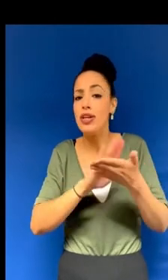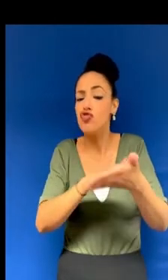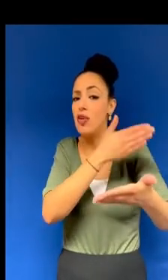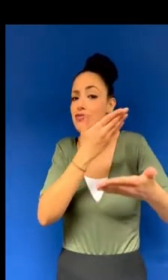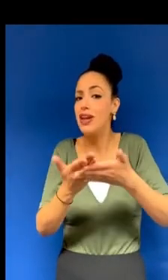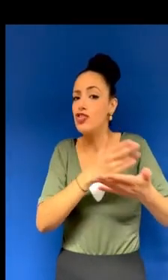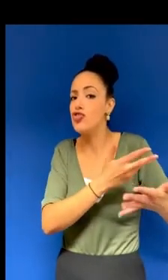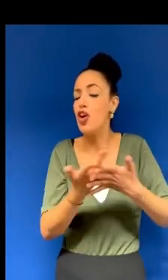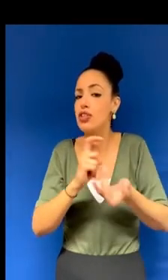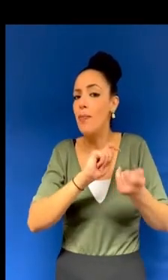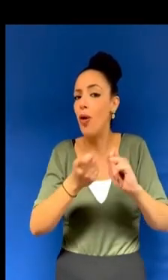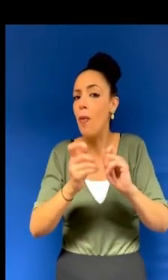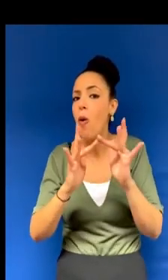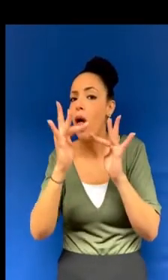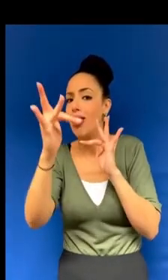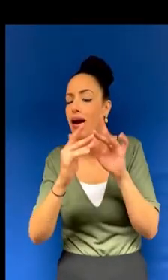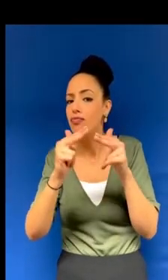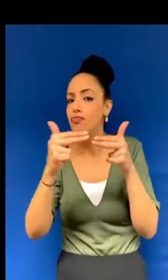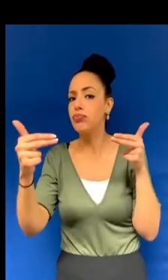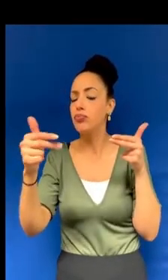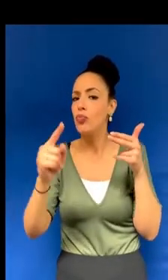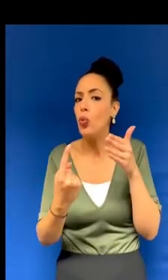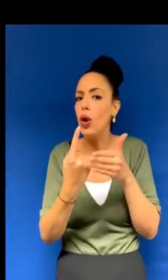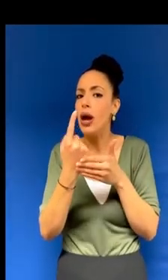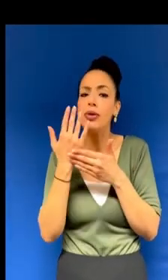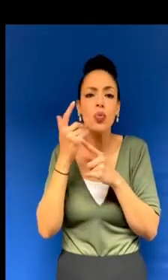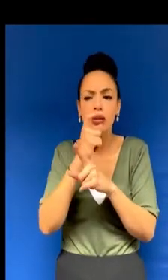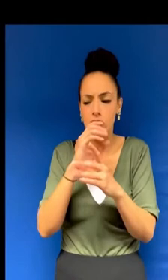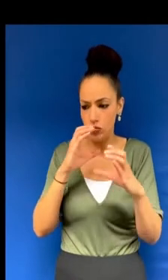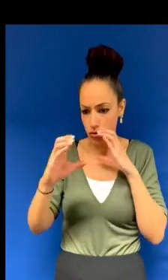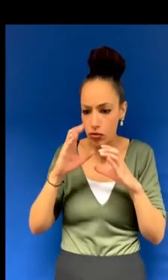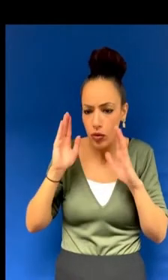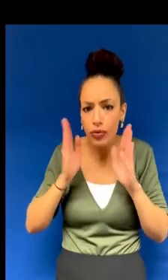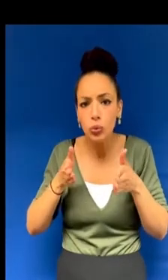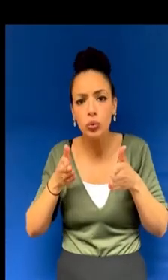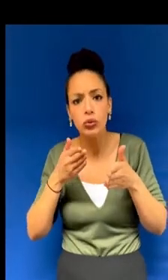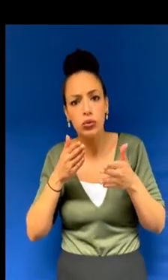here between learning disabled people and people whose first language is not English. So the fact